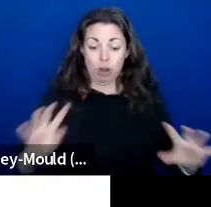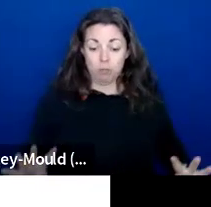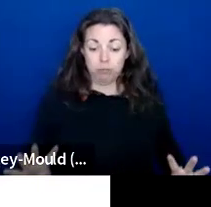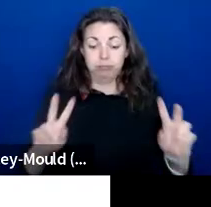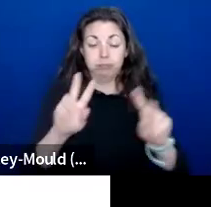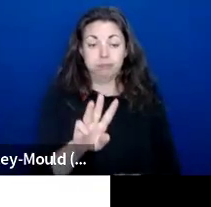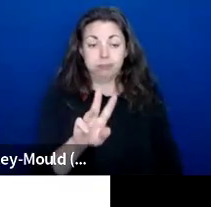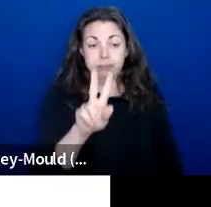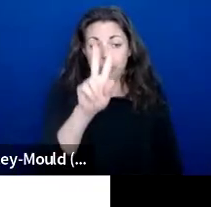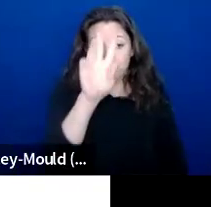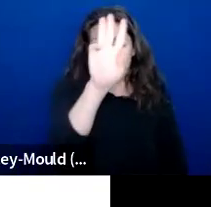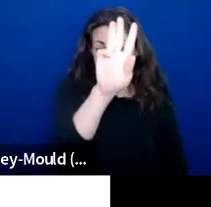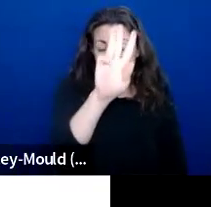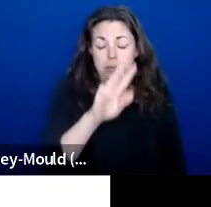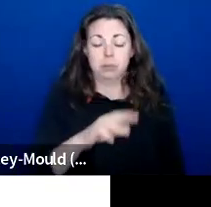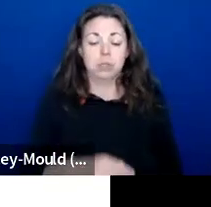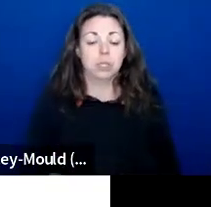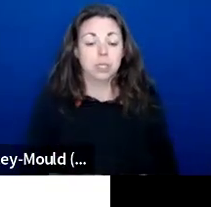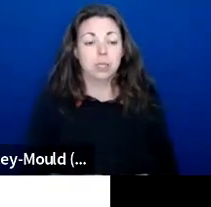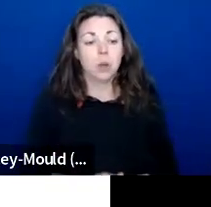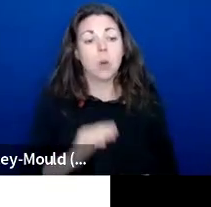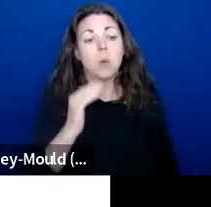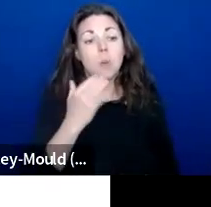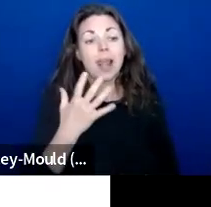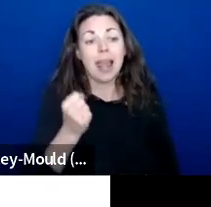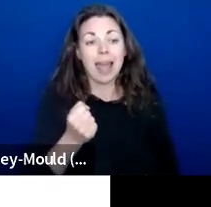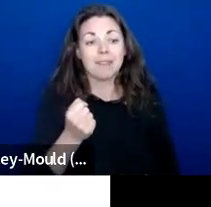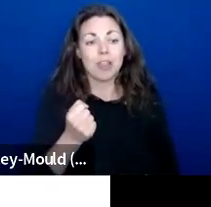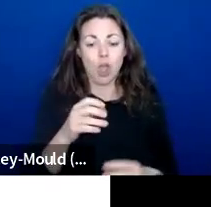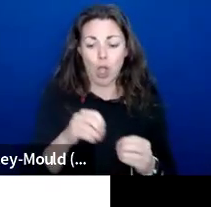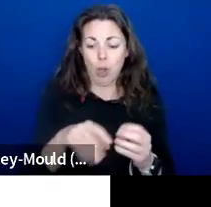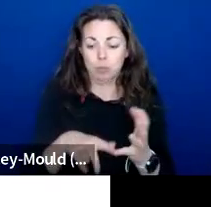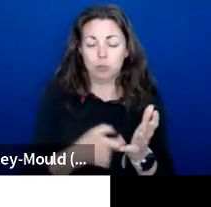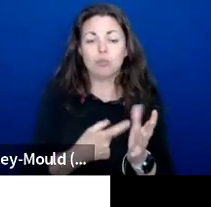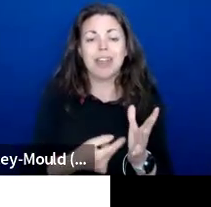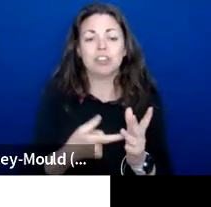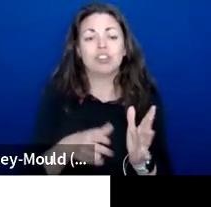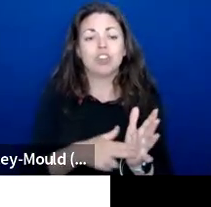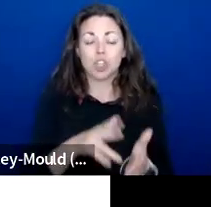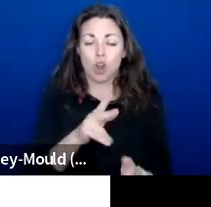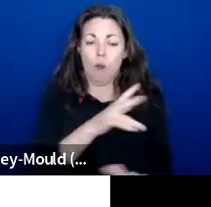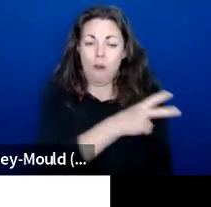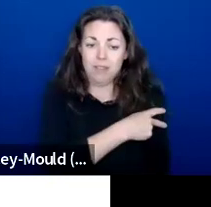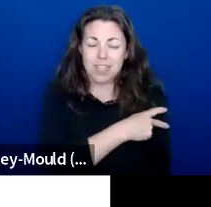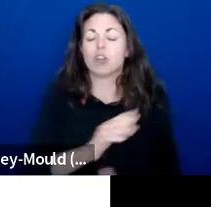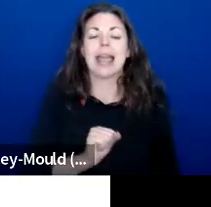oftentimes you also have what are known as liberation officers as part of the structure. And liberation officers exist